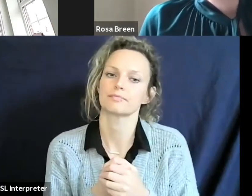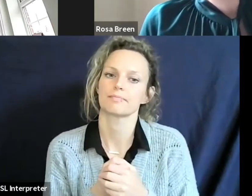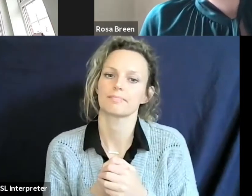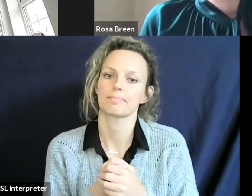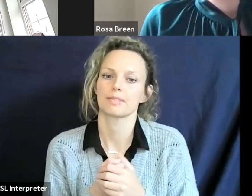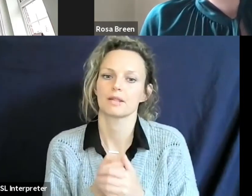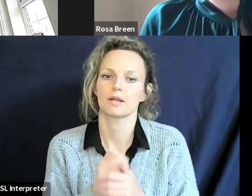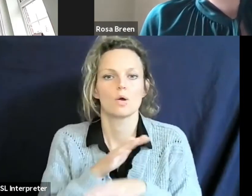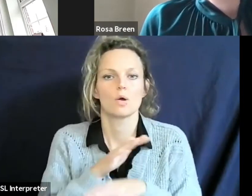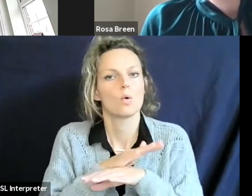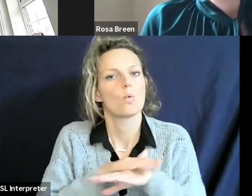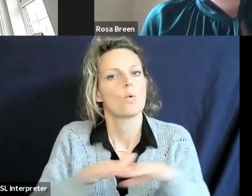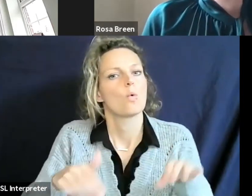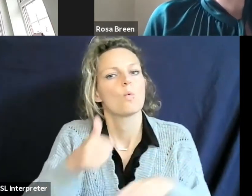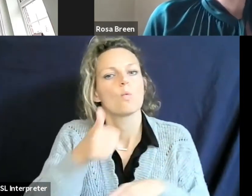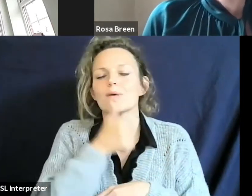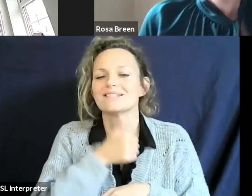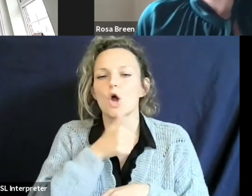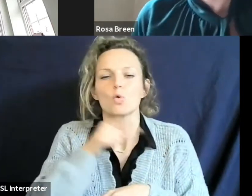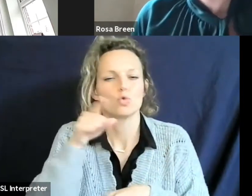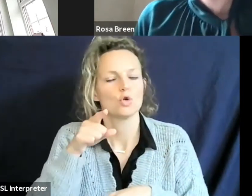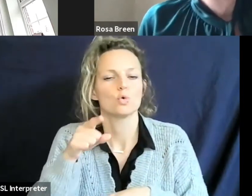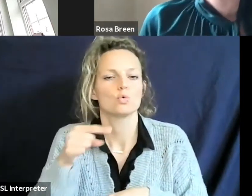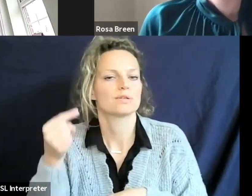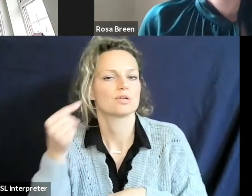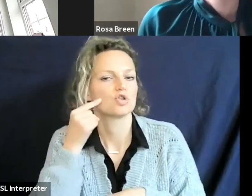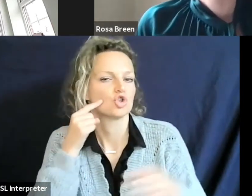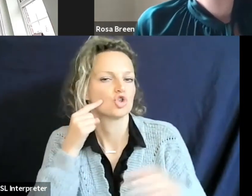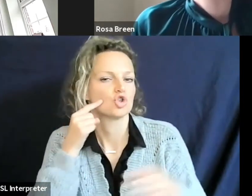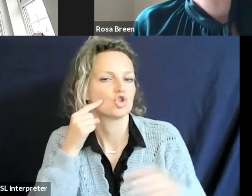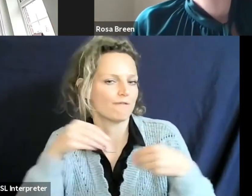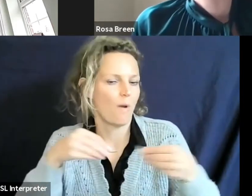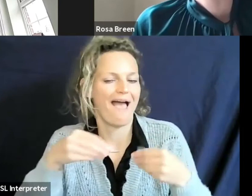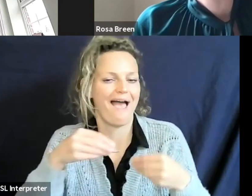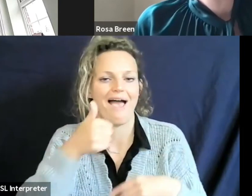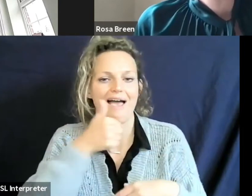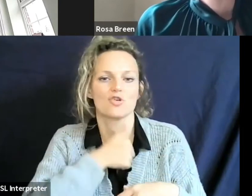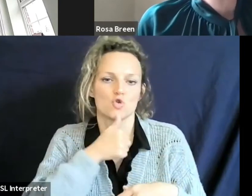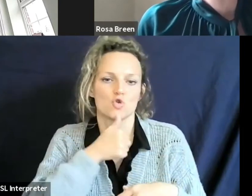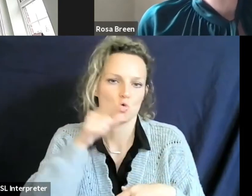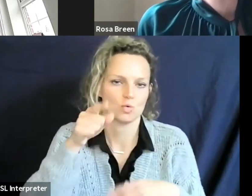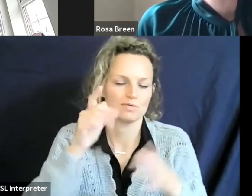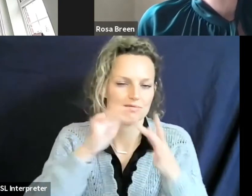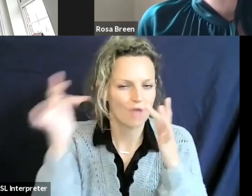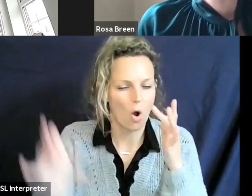important that you see these stand out.